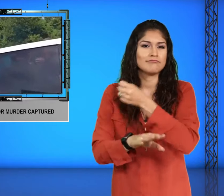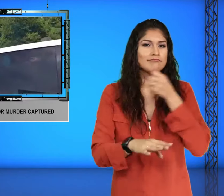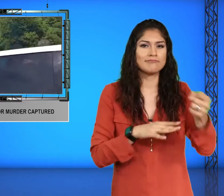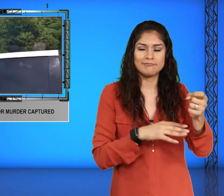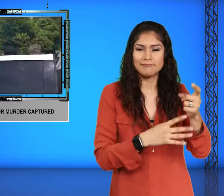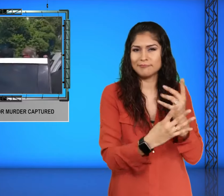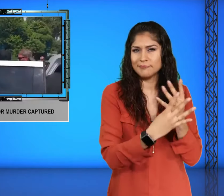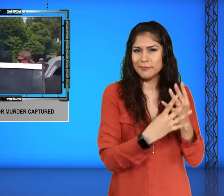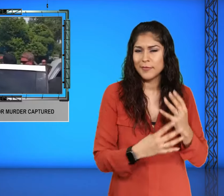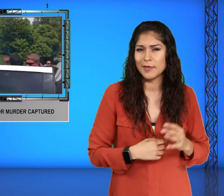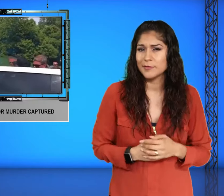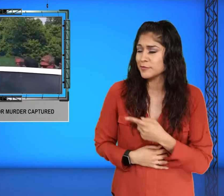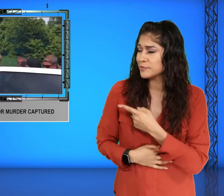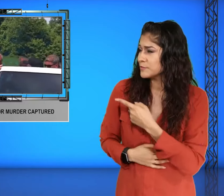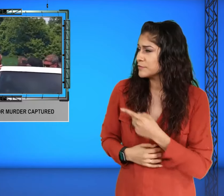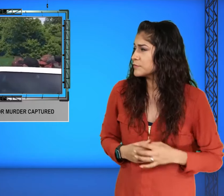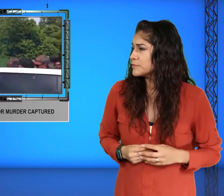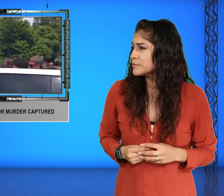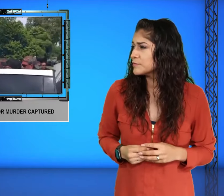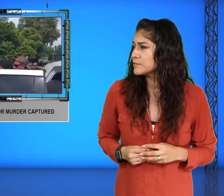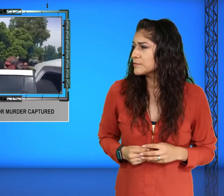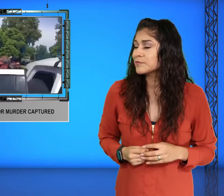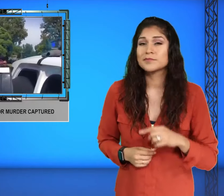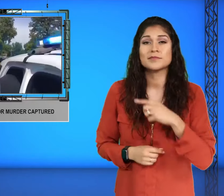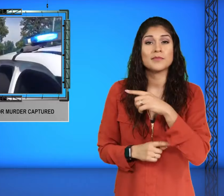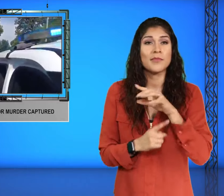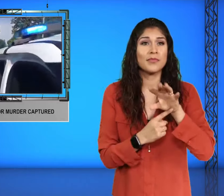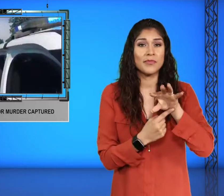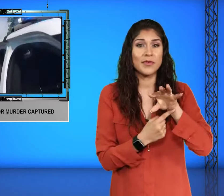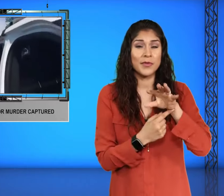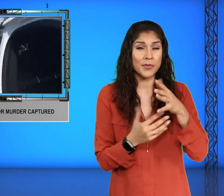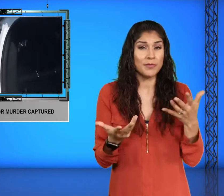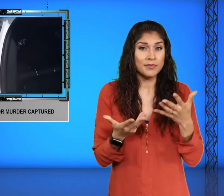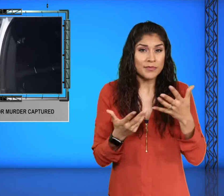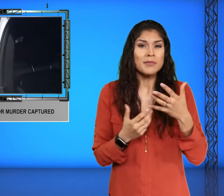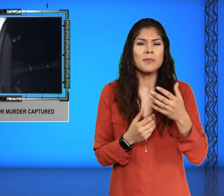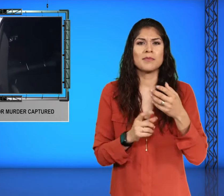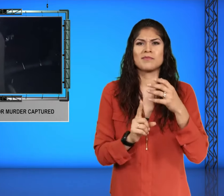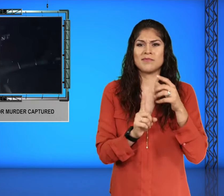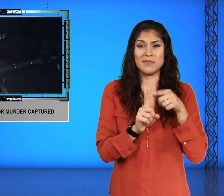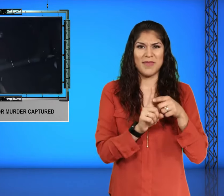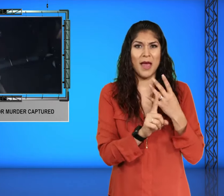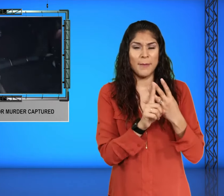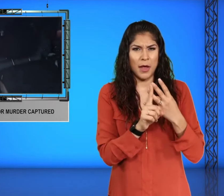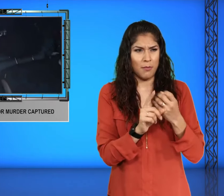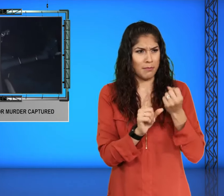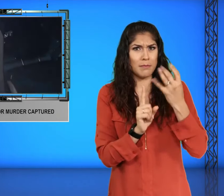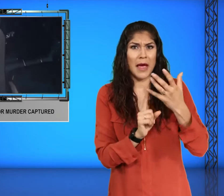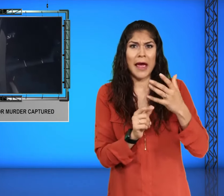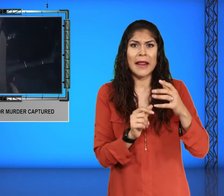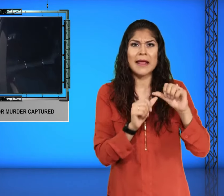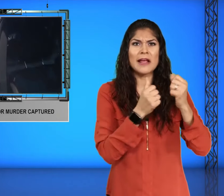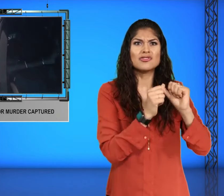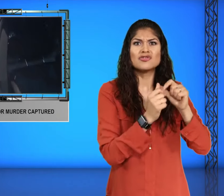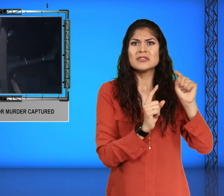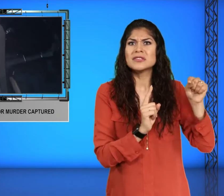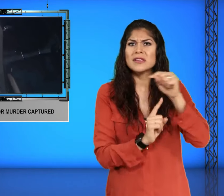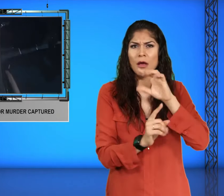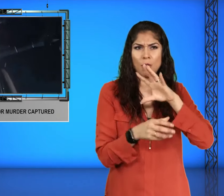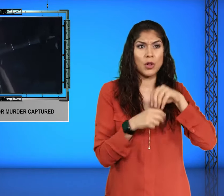The movie was set to open in theaters September 27 but Universal said in part, "We understand